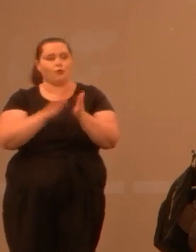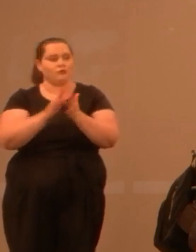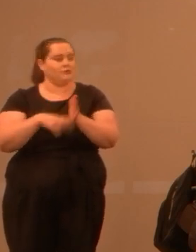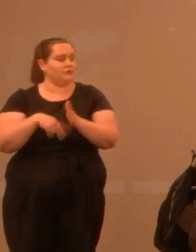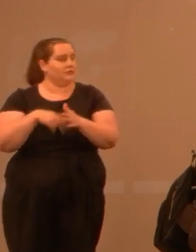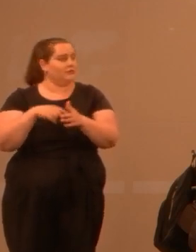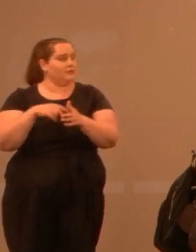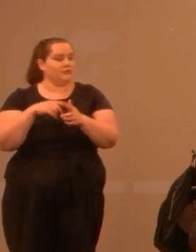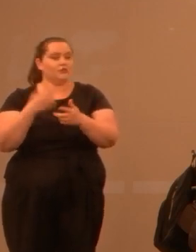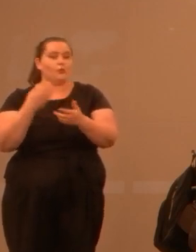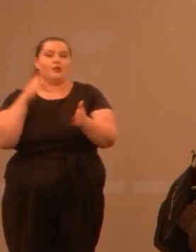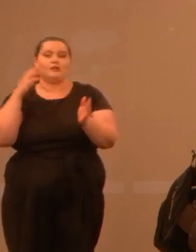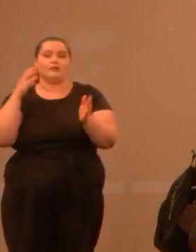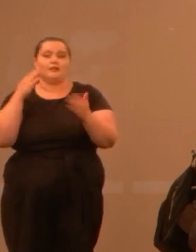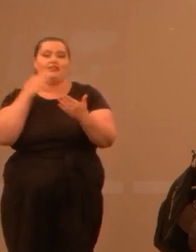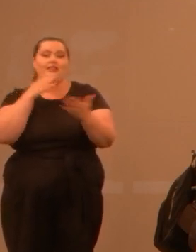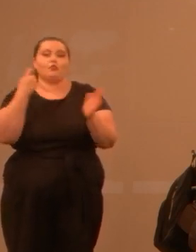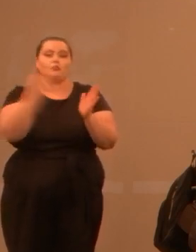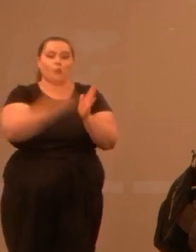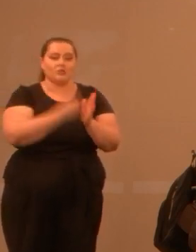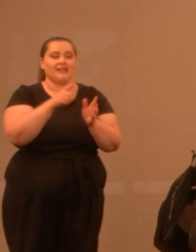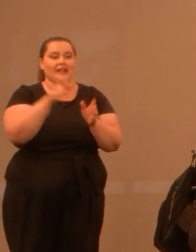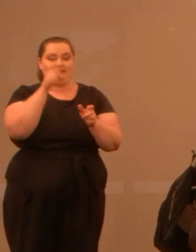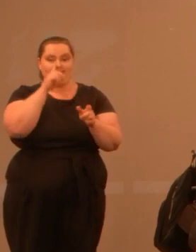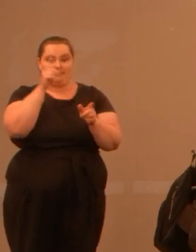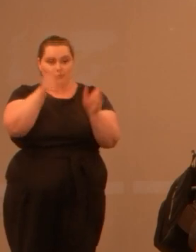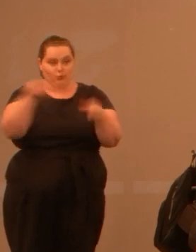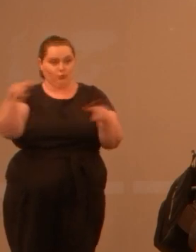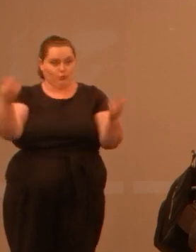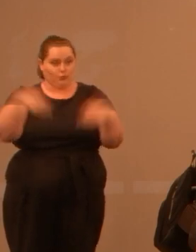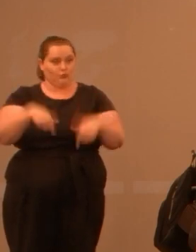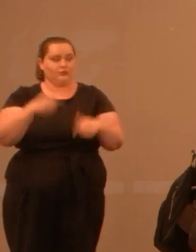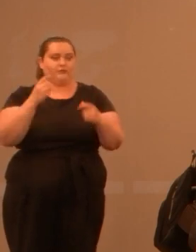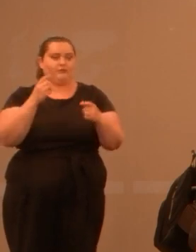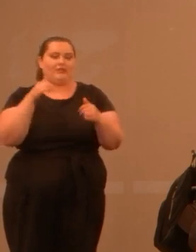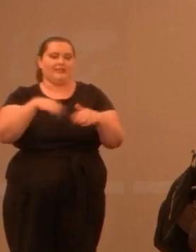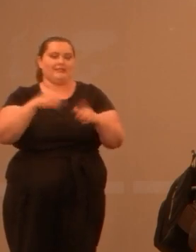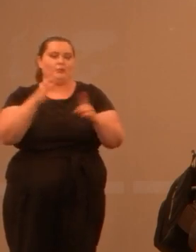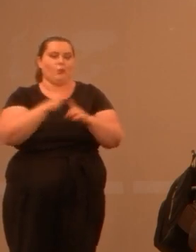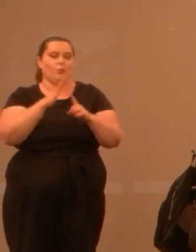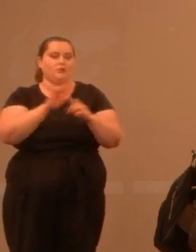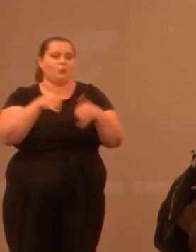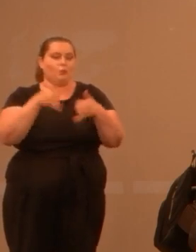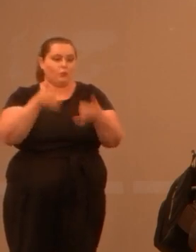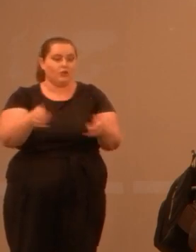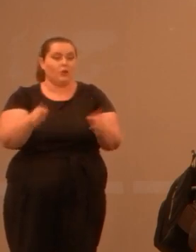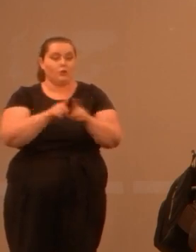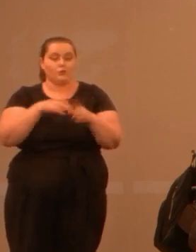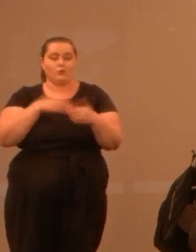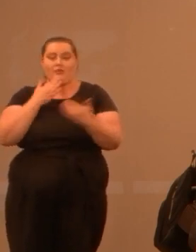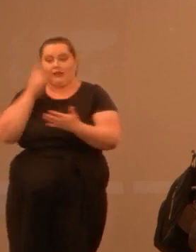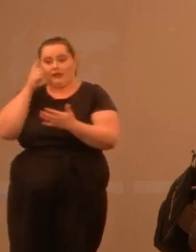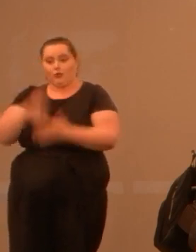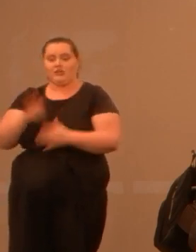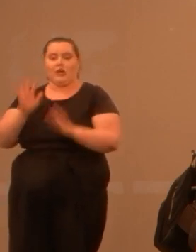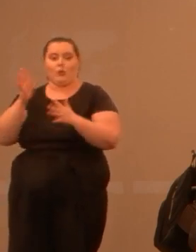attendees for your support of these very important Awards. And I'd also like to thank and acknowledge our Auslan Interpreters for the work that you're